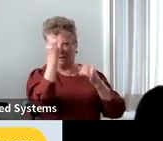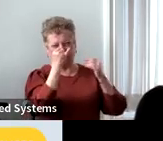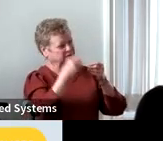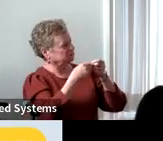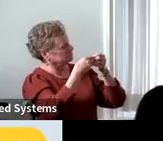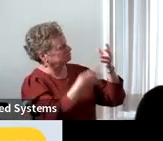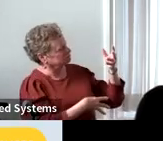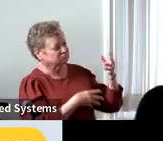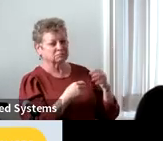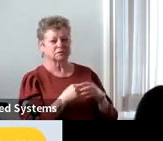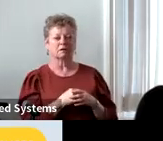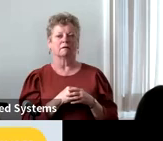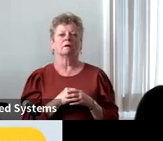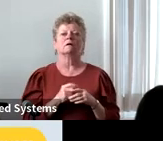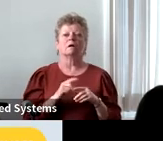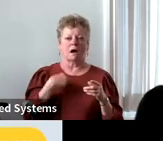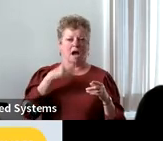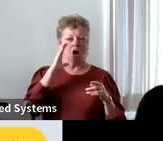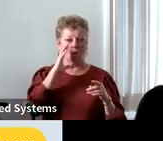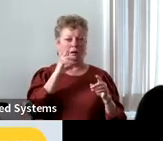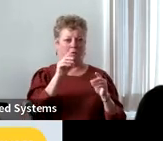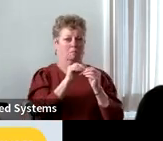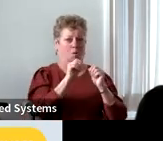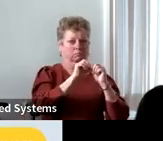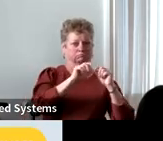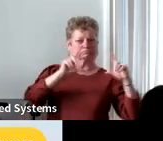I am giving you patterns again. I will zoom in a moment to give you a better feel